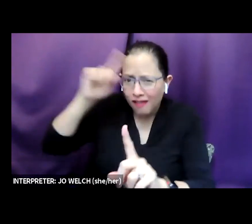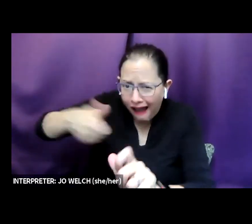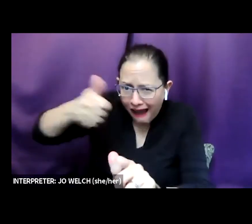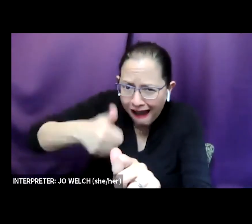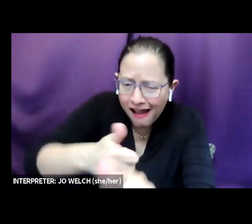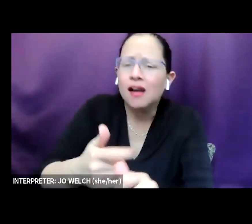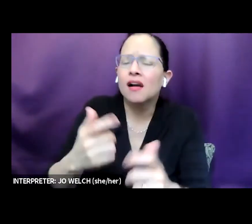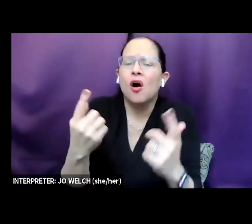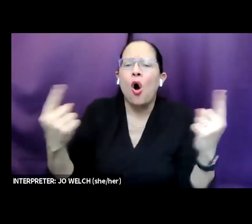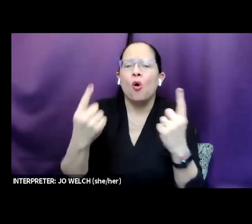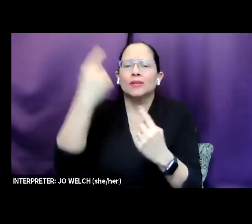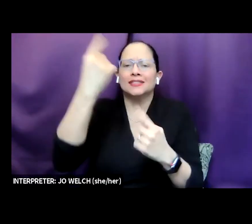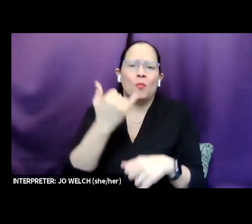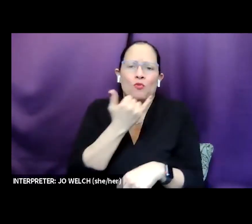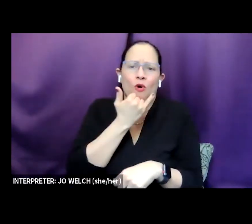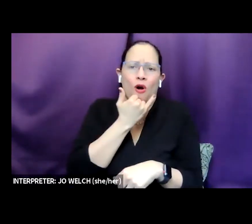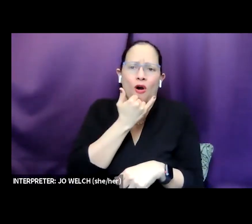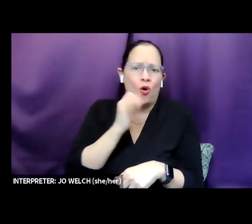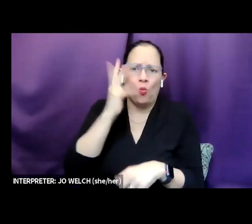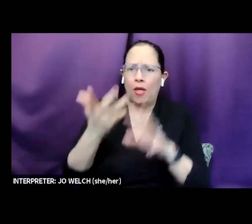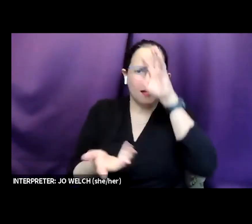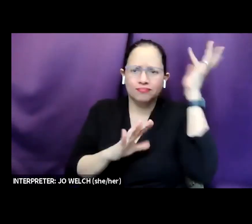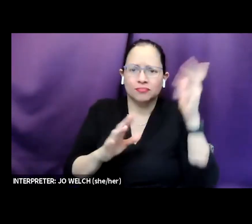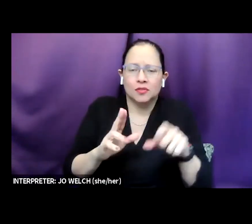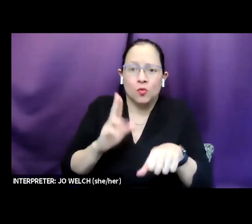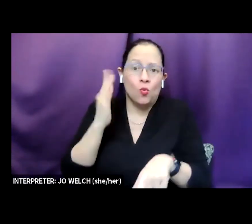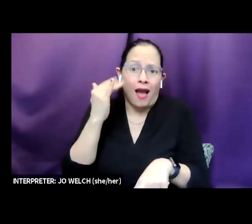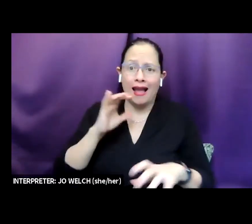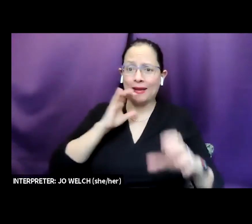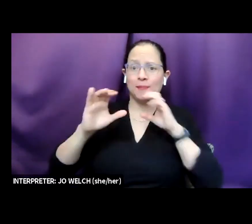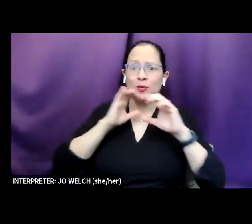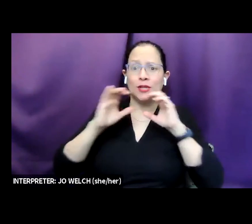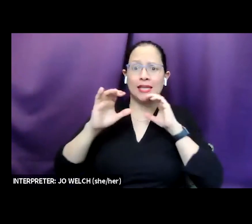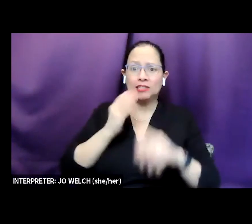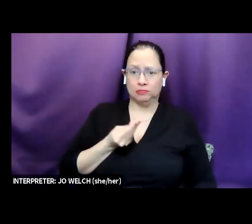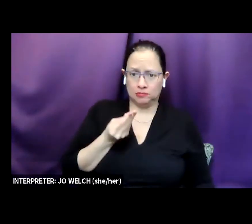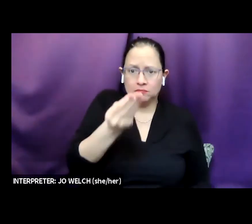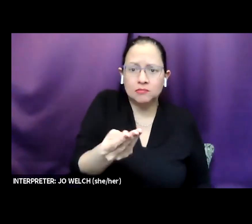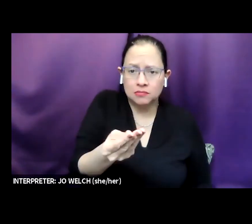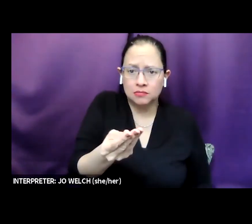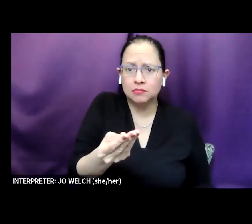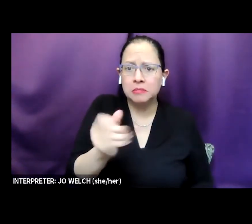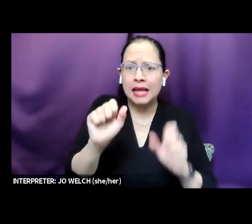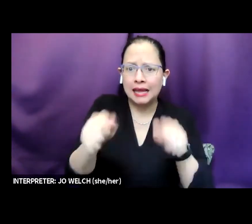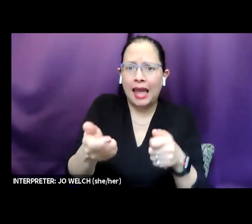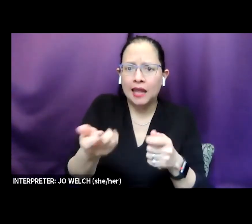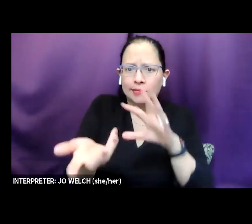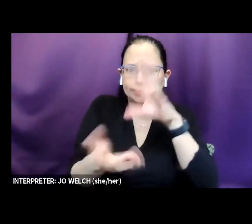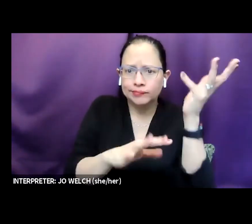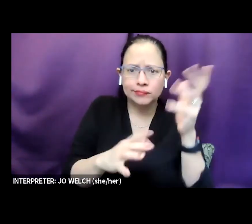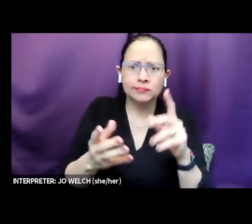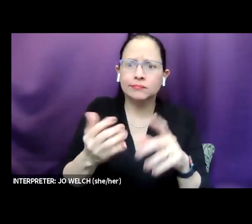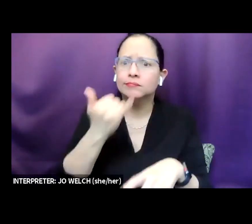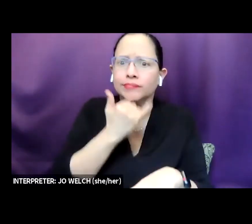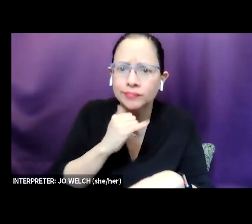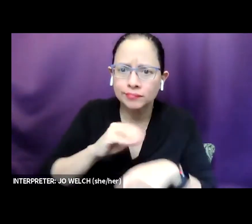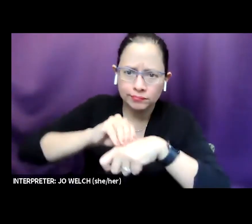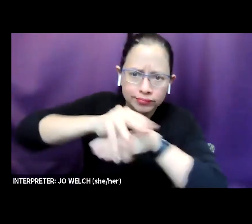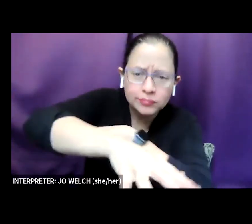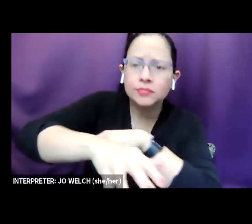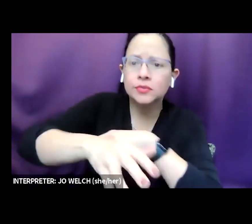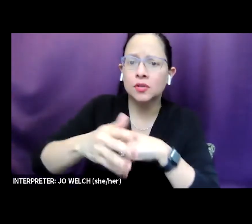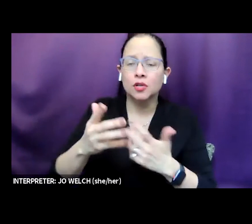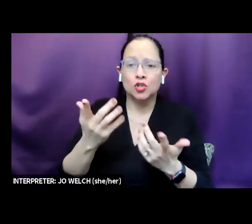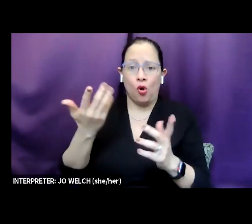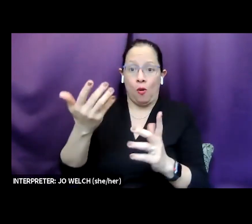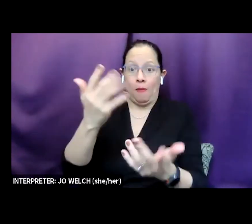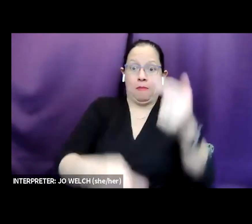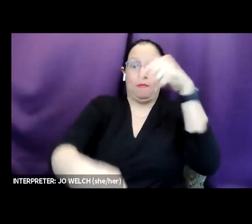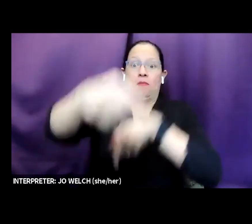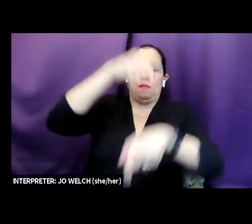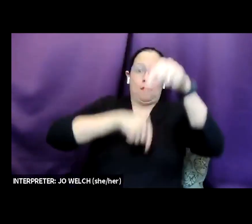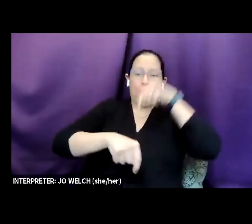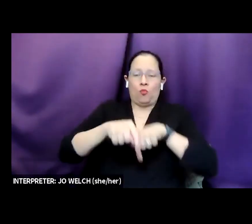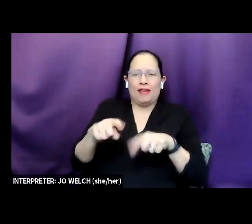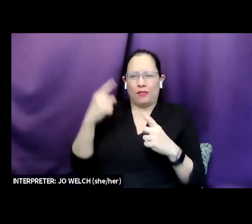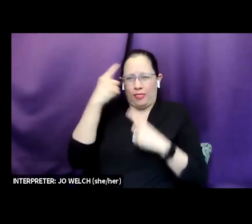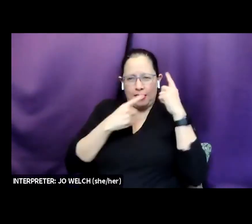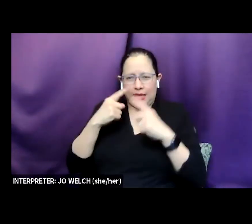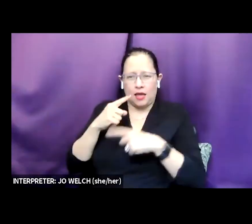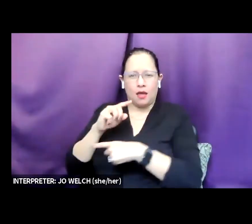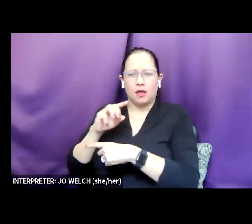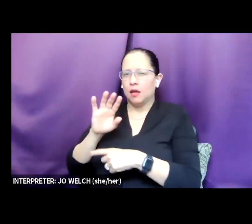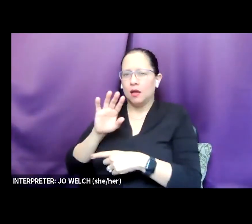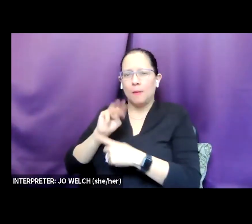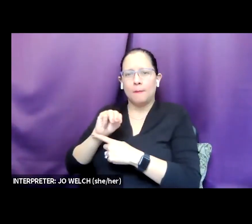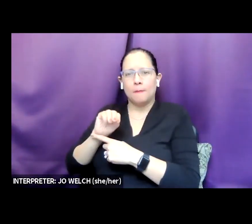Every piece, you know, all communication comes with misinformation. The problem is, we have to look at very closely. What are the tactics and media manipulators, how do they spread their wares.